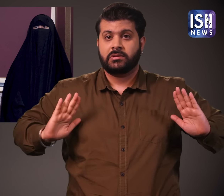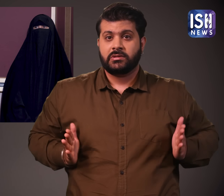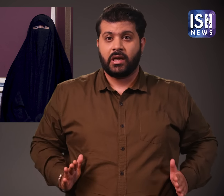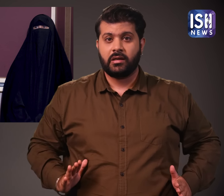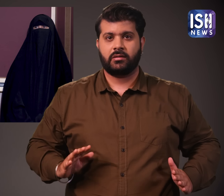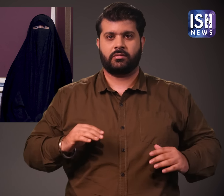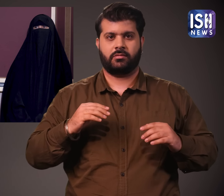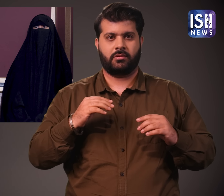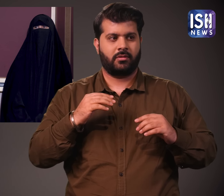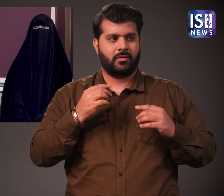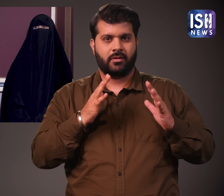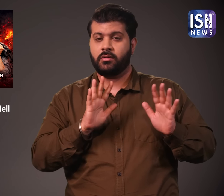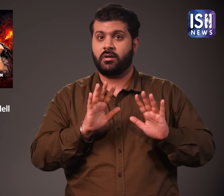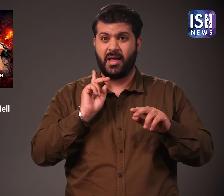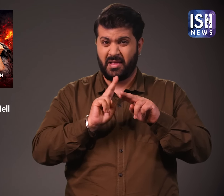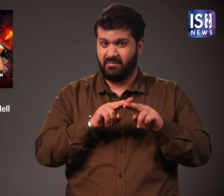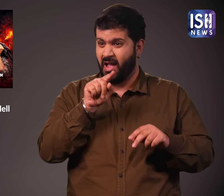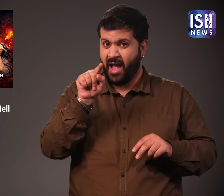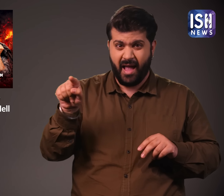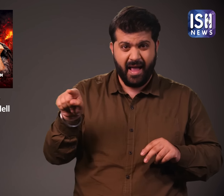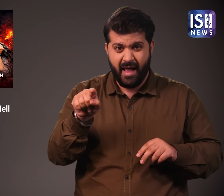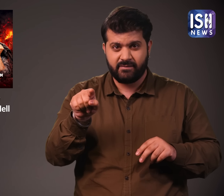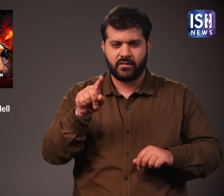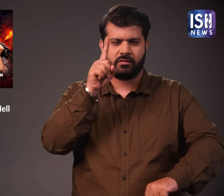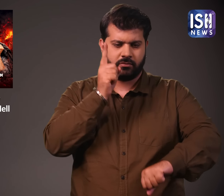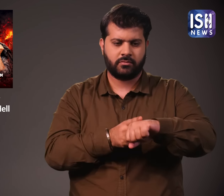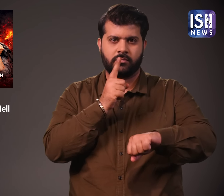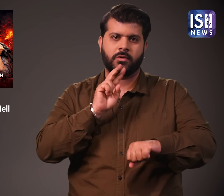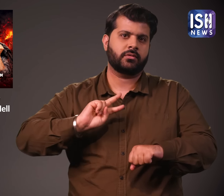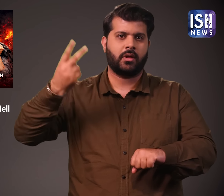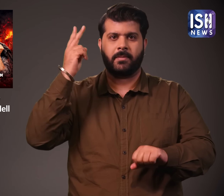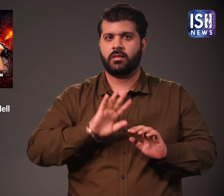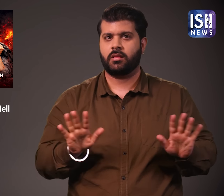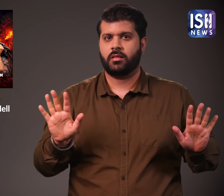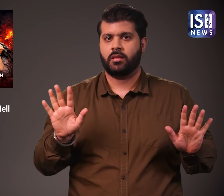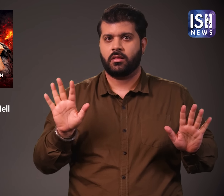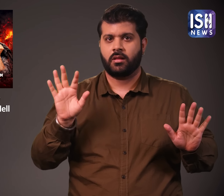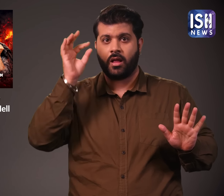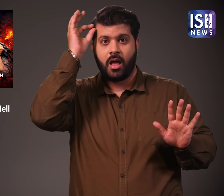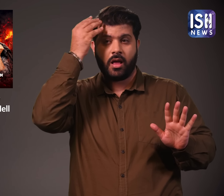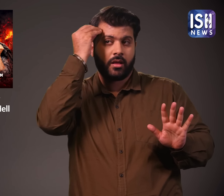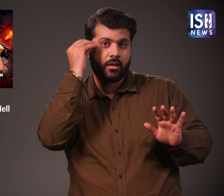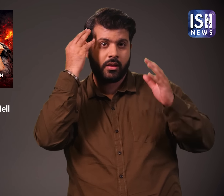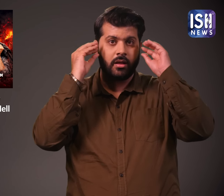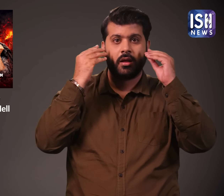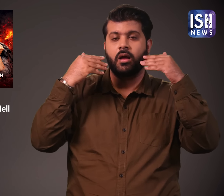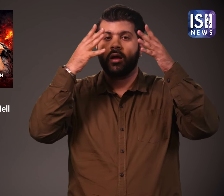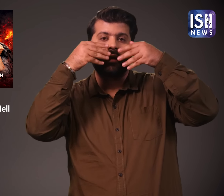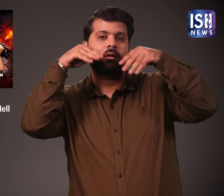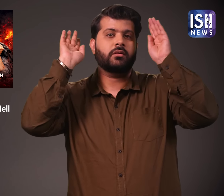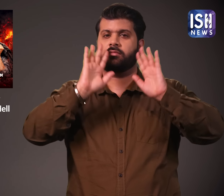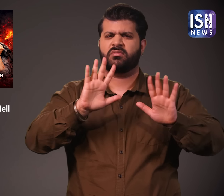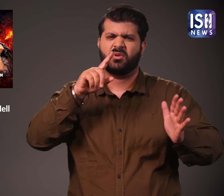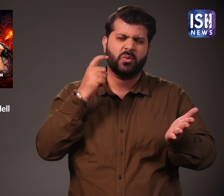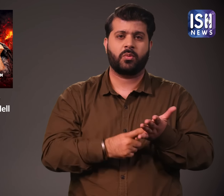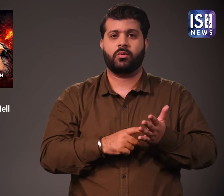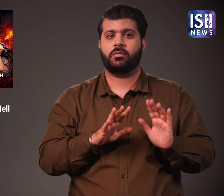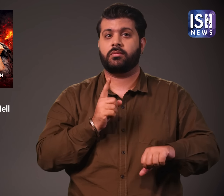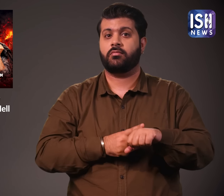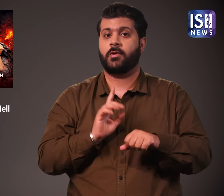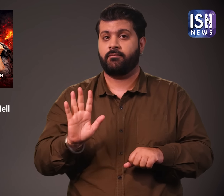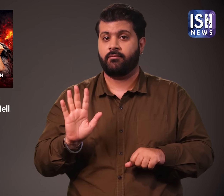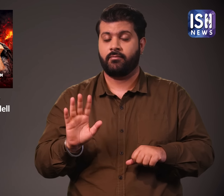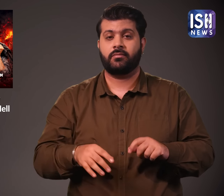Tight clothes or uncovered hair can lead to punishment.